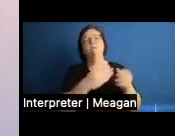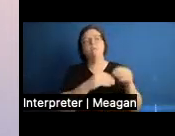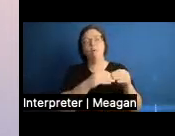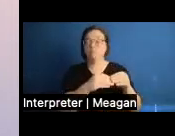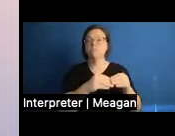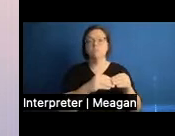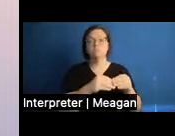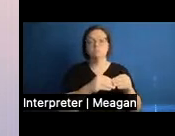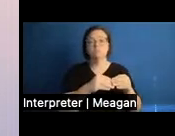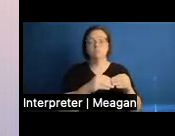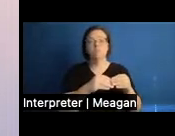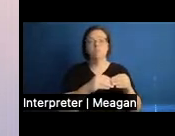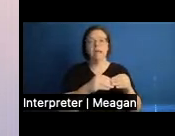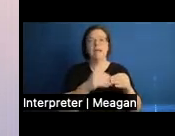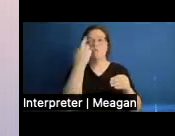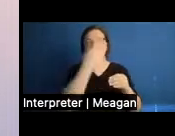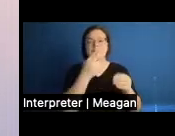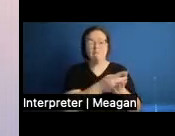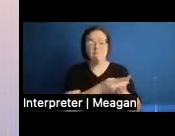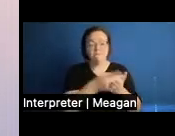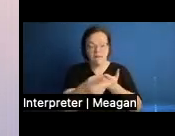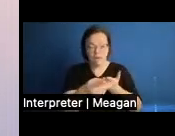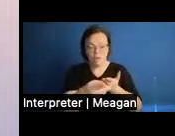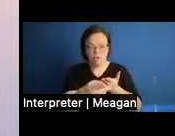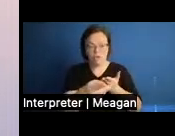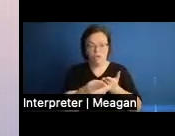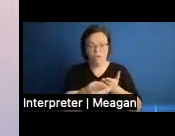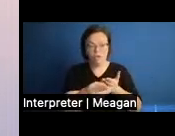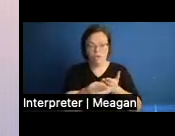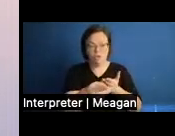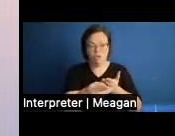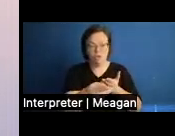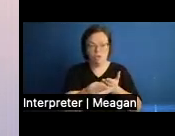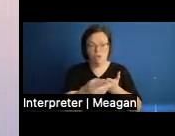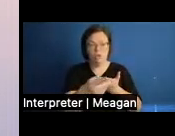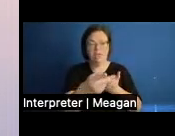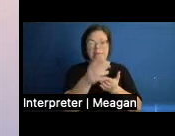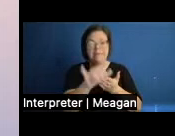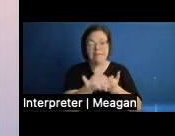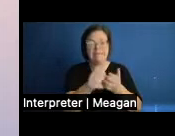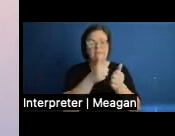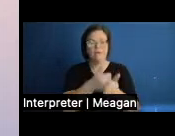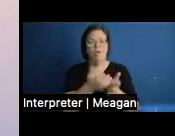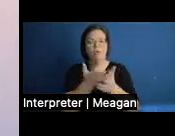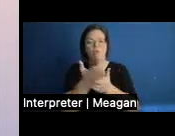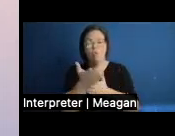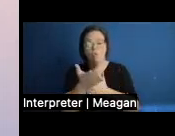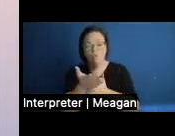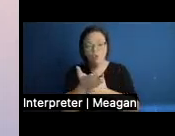“And realize that the failure is the follow through of the imaginative especially…” Wow.